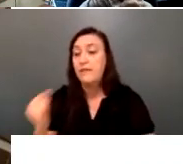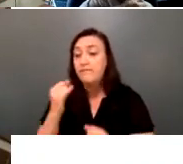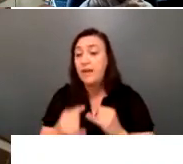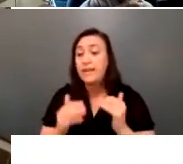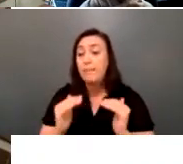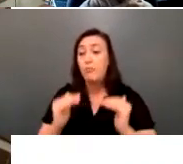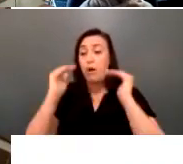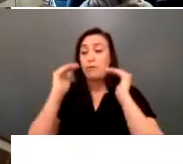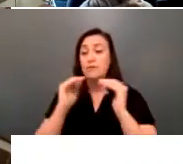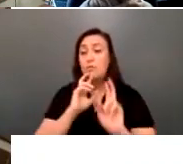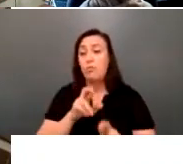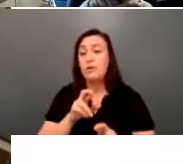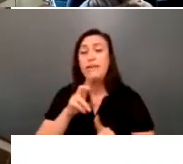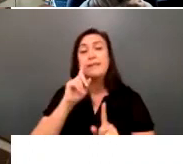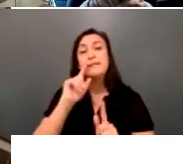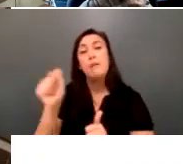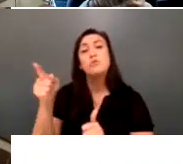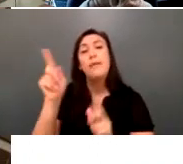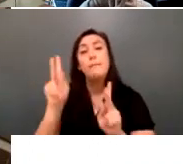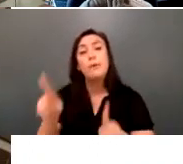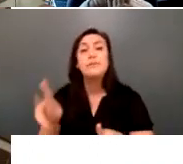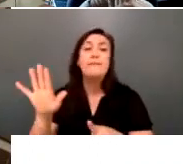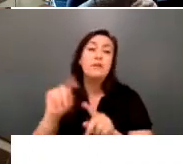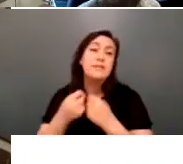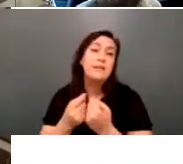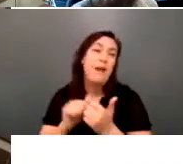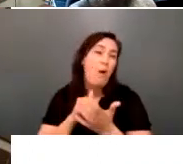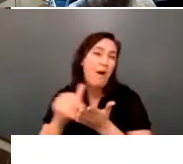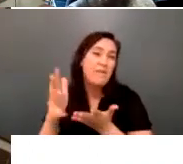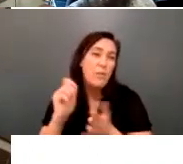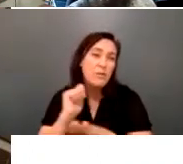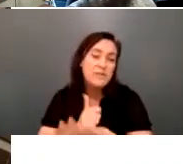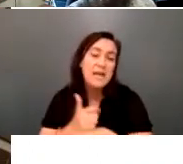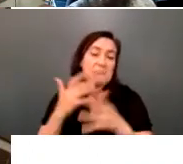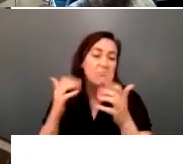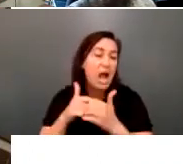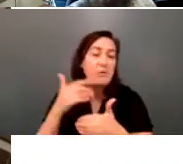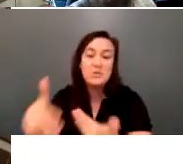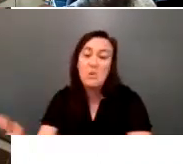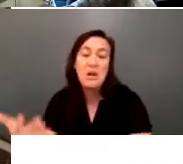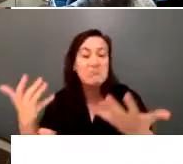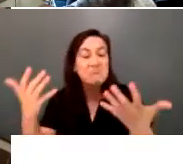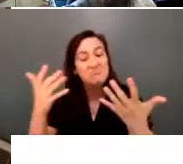And that's up to the person in their team, how often they want those reports and how outcomes are going,